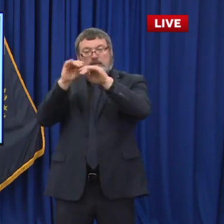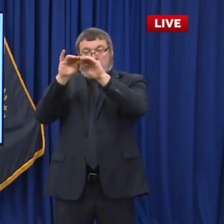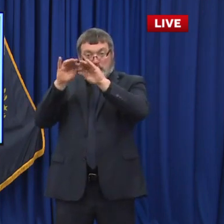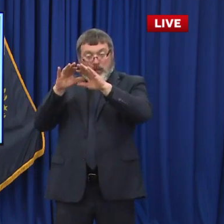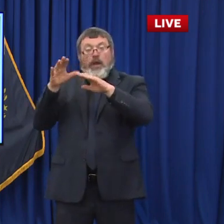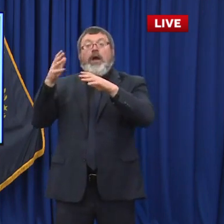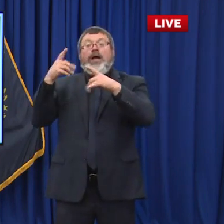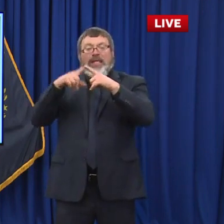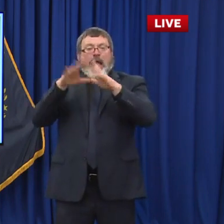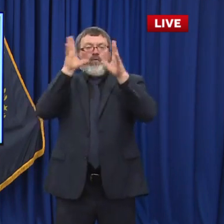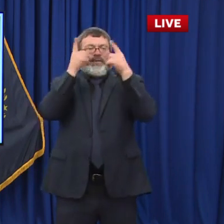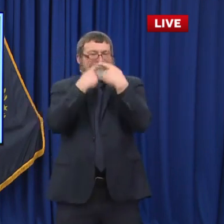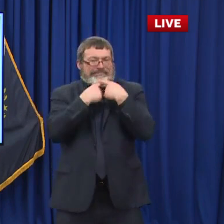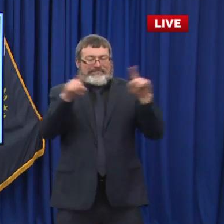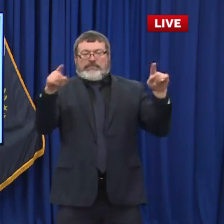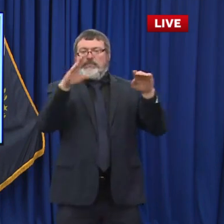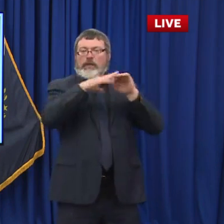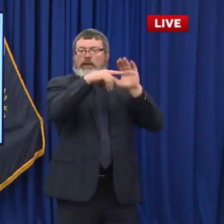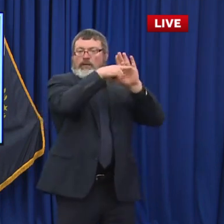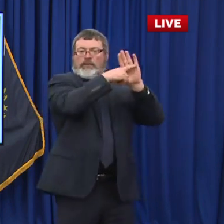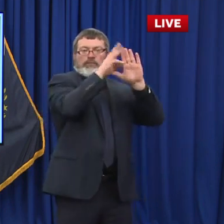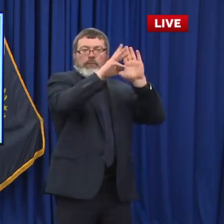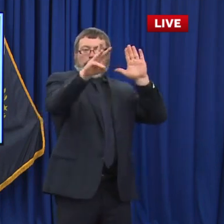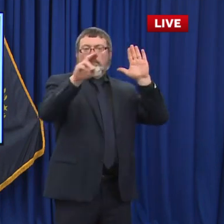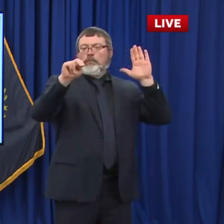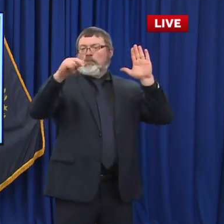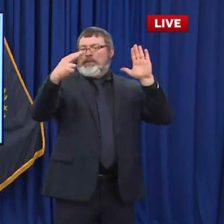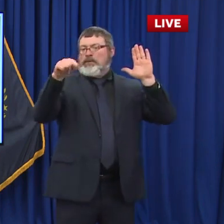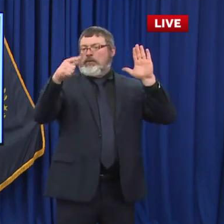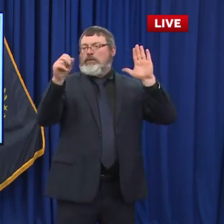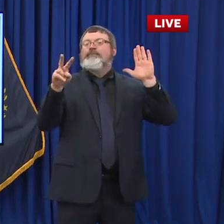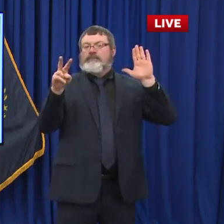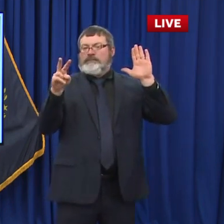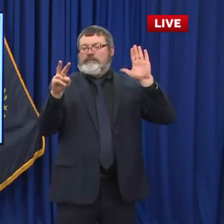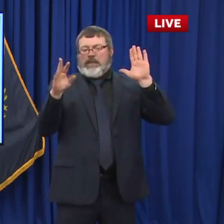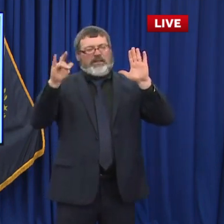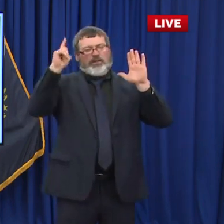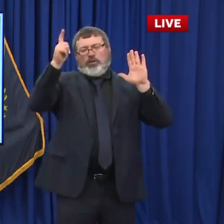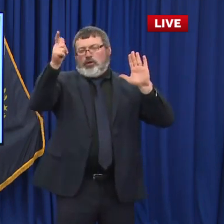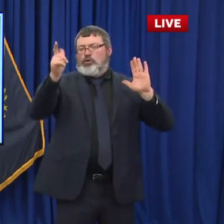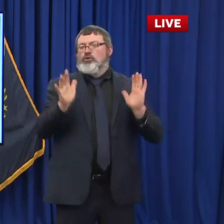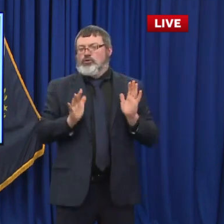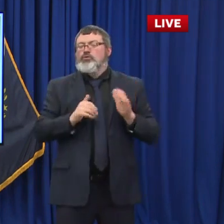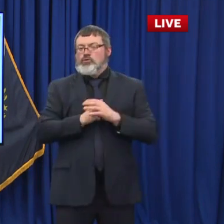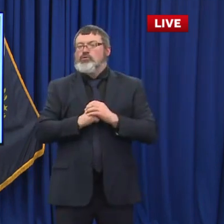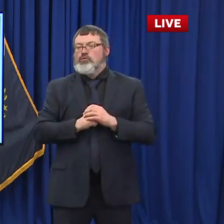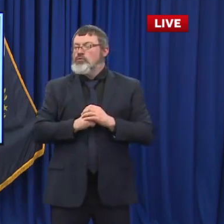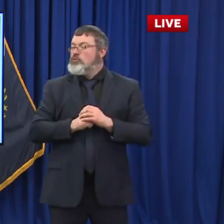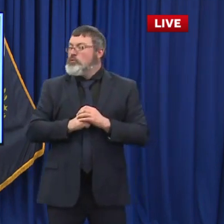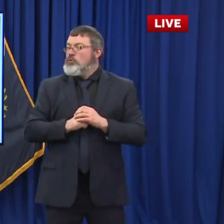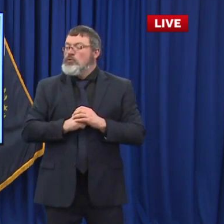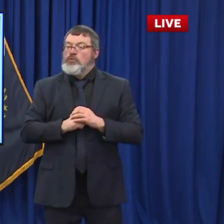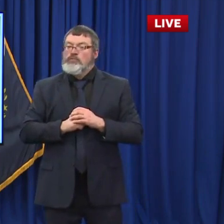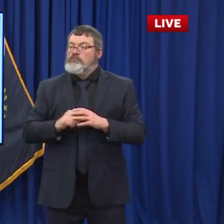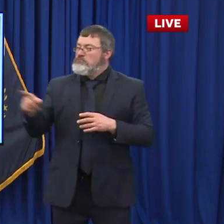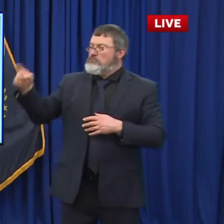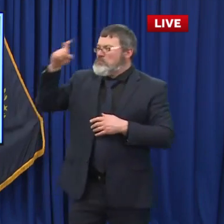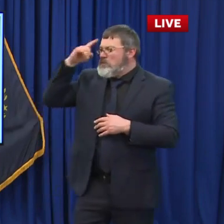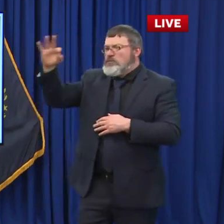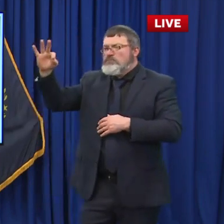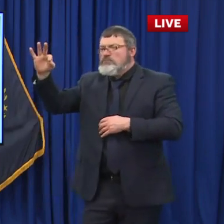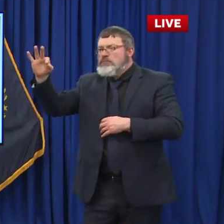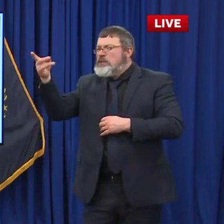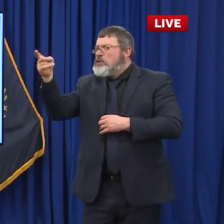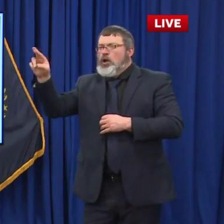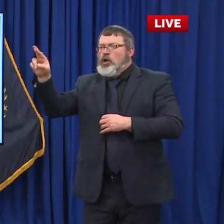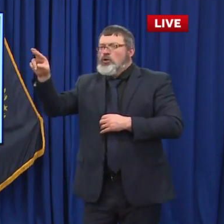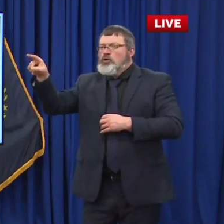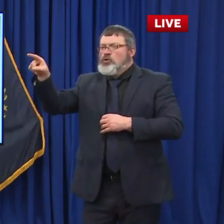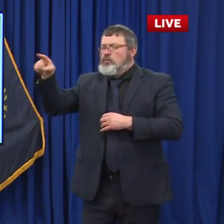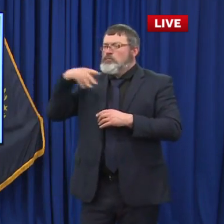LISTED ON OUR WEBSITE AS WELL AS THIS VACCINE FINDER WEBSITE, SO THERE WILL BE TRANSPARENCY AND YOU’LL KNOW WHERE OUR DOSES ARE GOING.